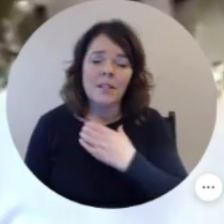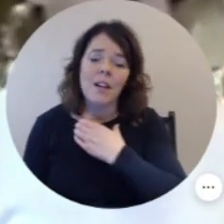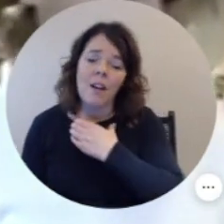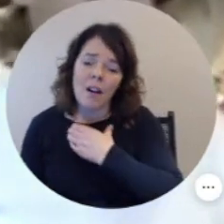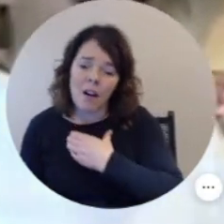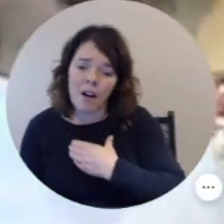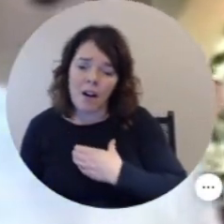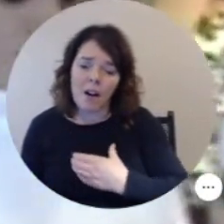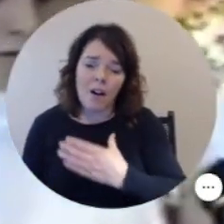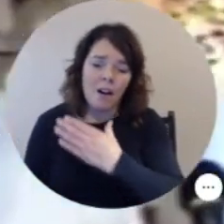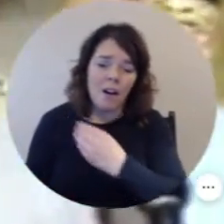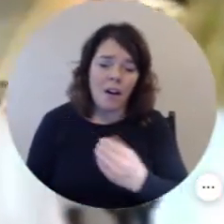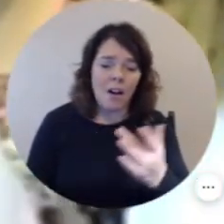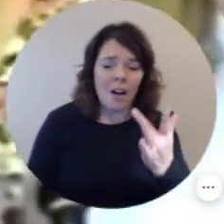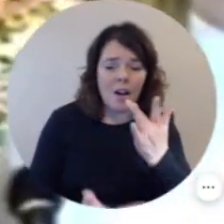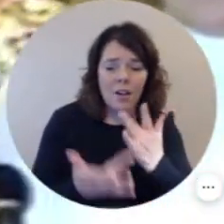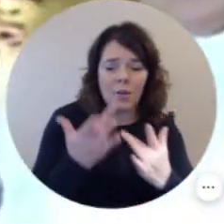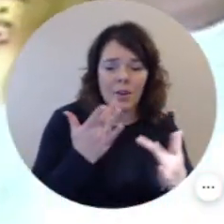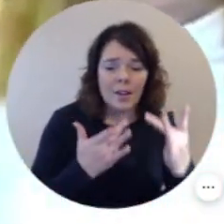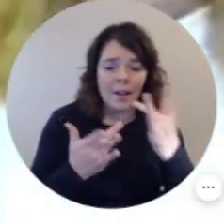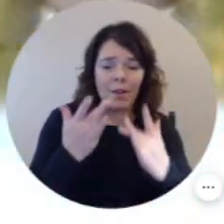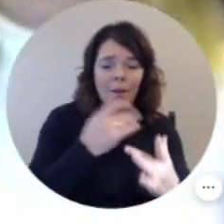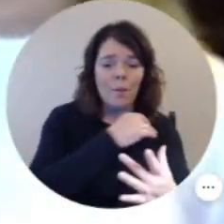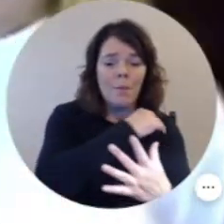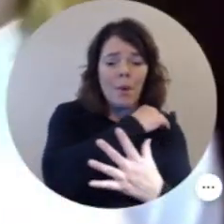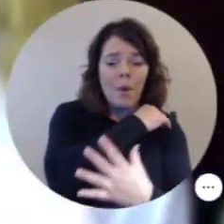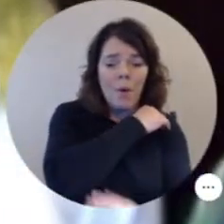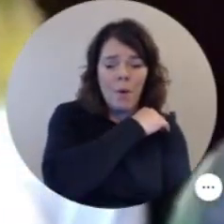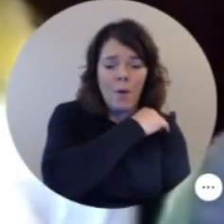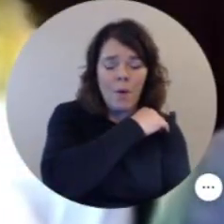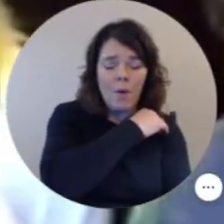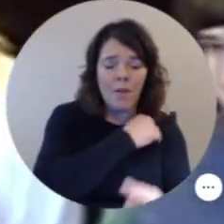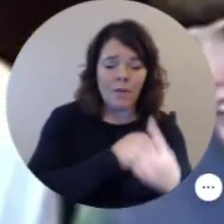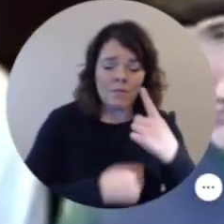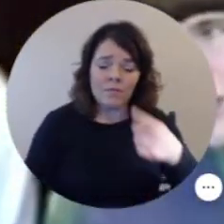Hungry and poor